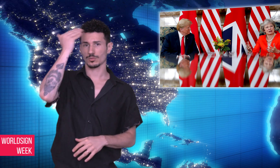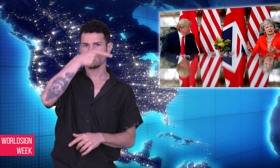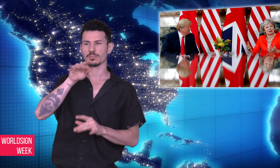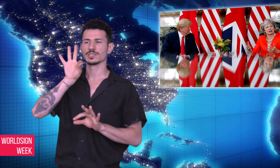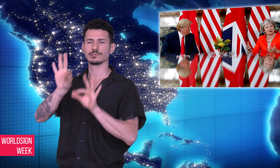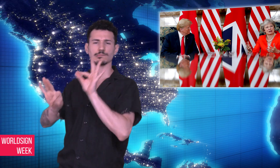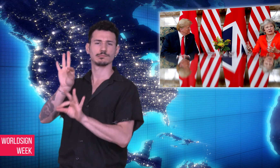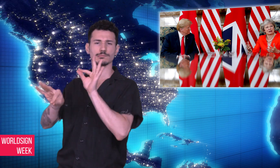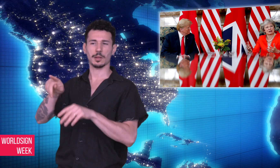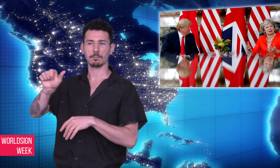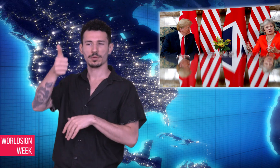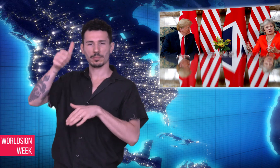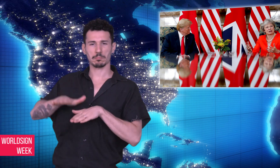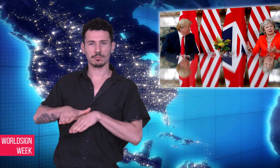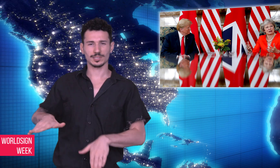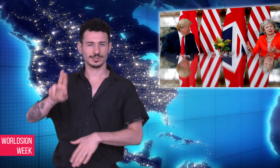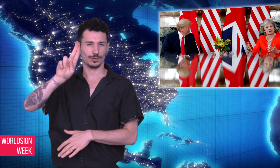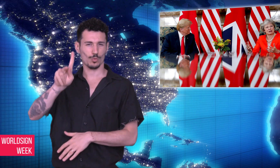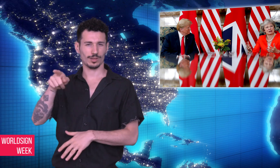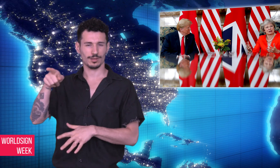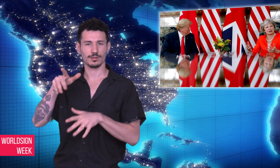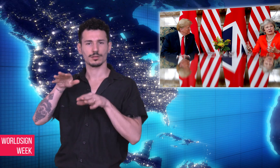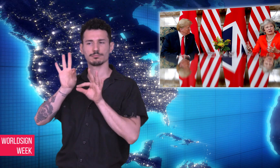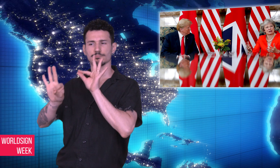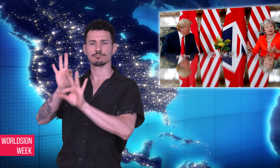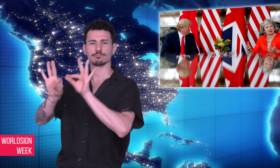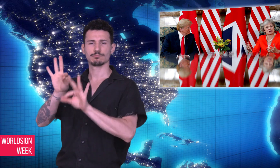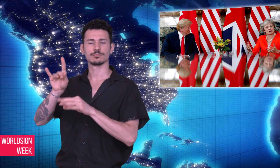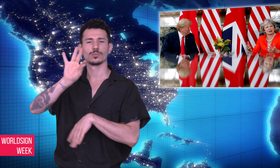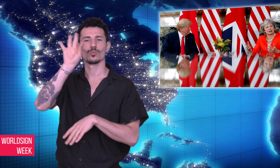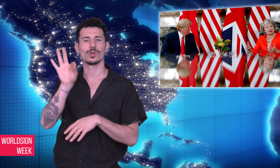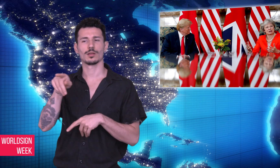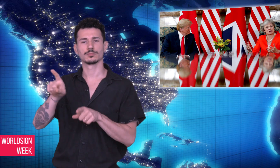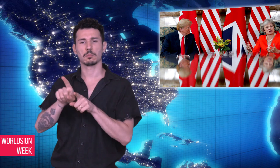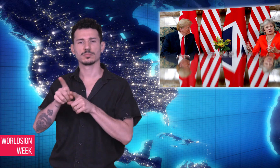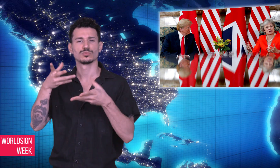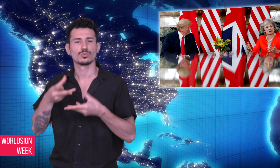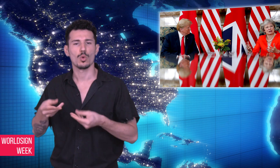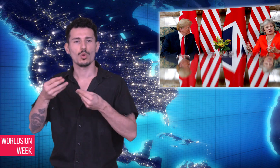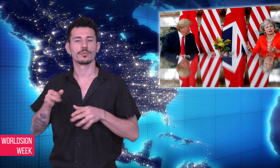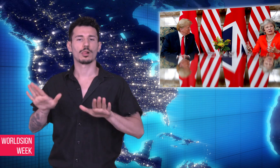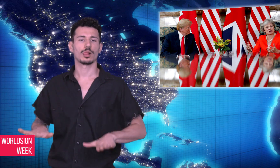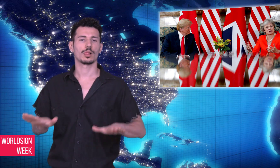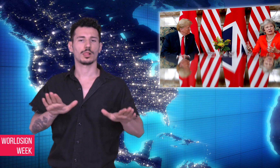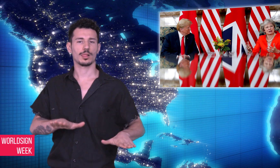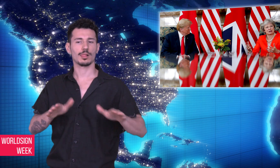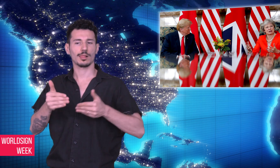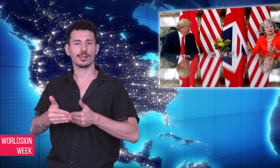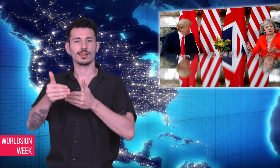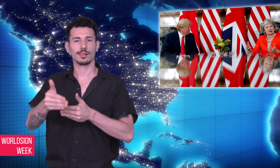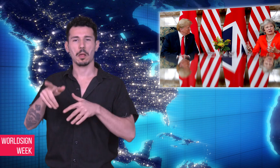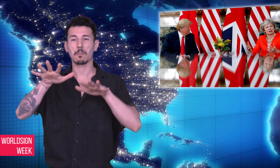particularly her “soft” approach to Brexit. Trump then insisted at a news